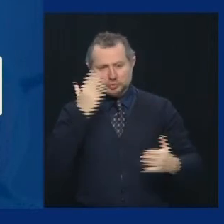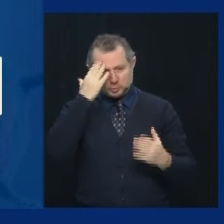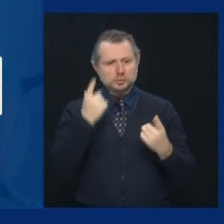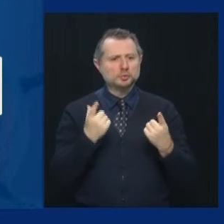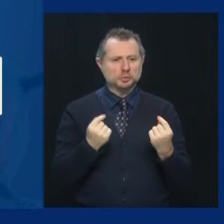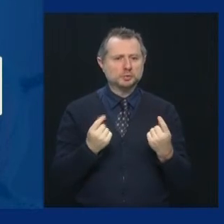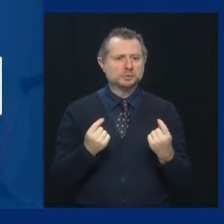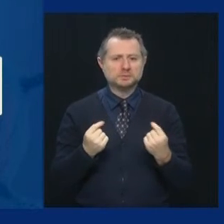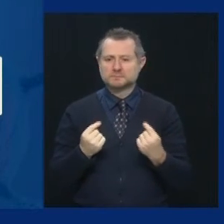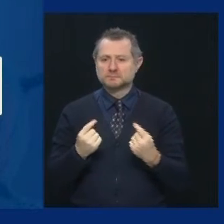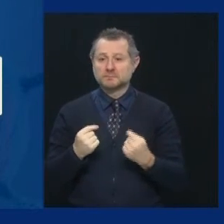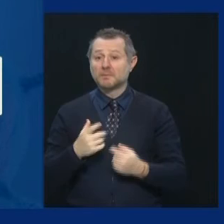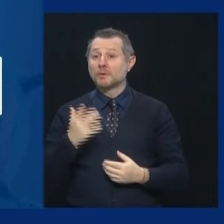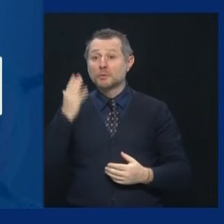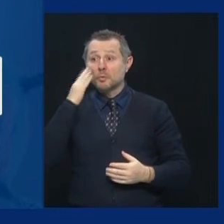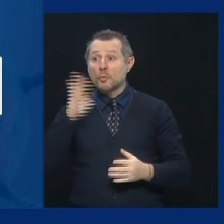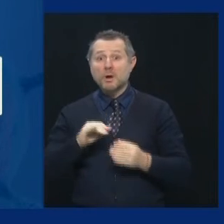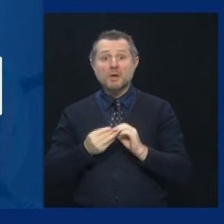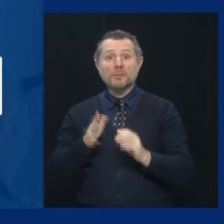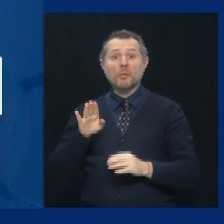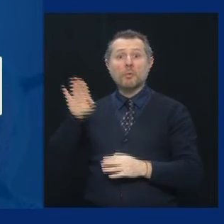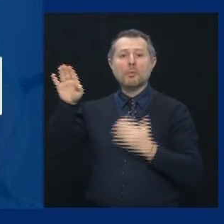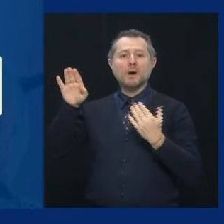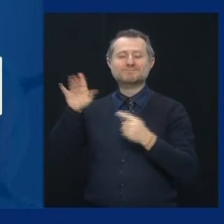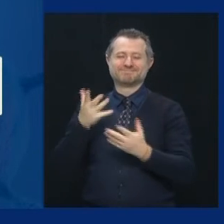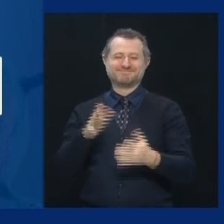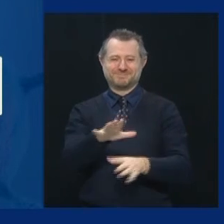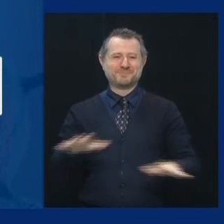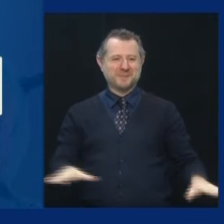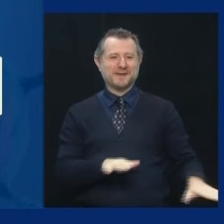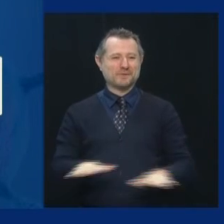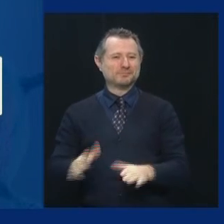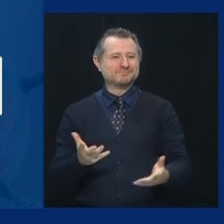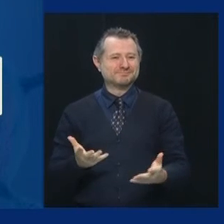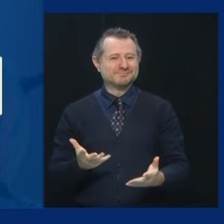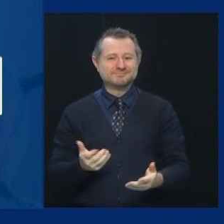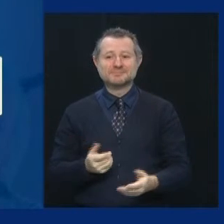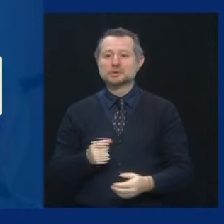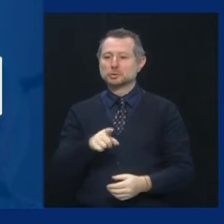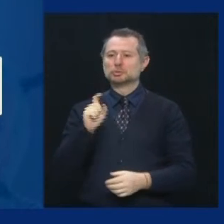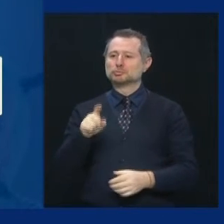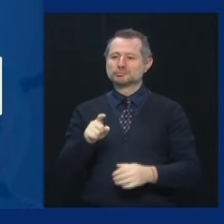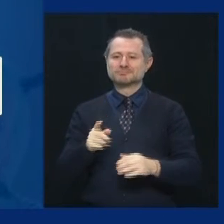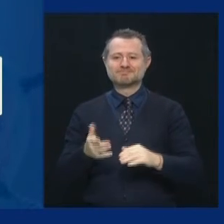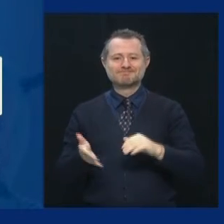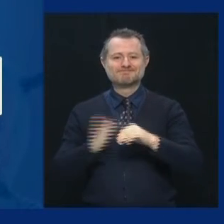THROUGHOUT THE FINGER LAKES,